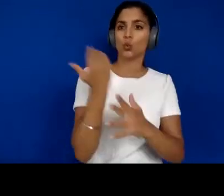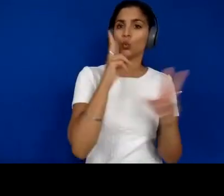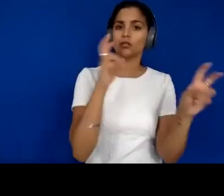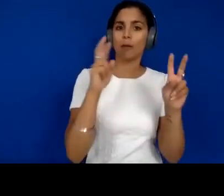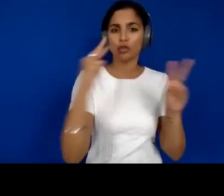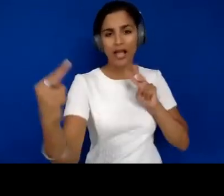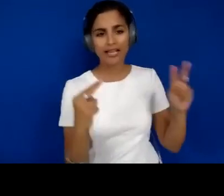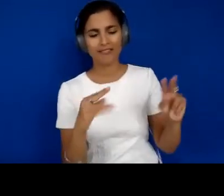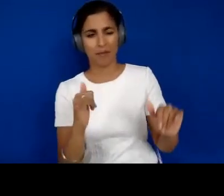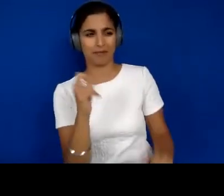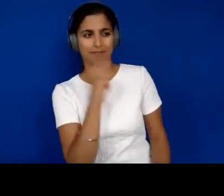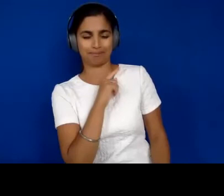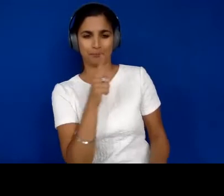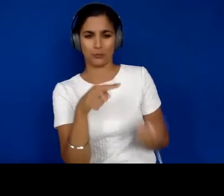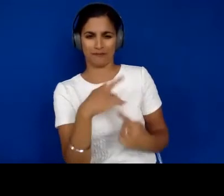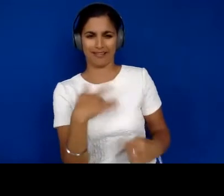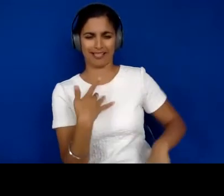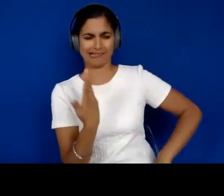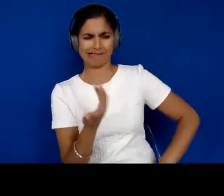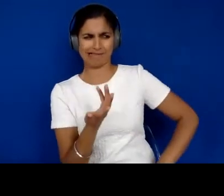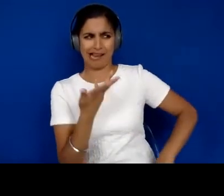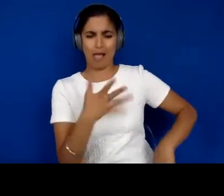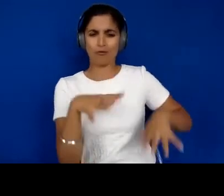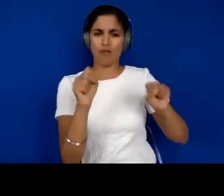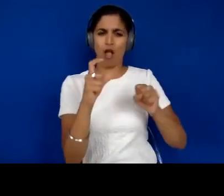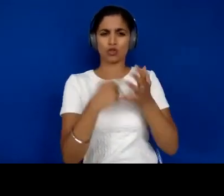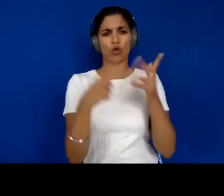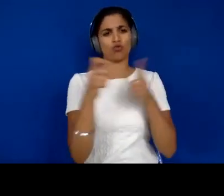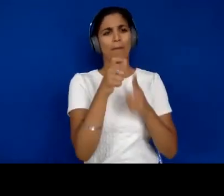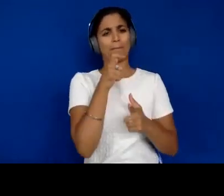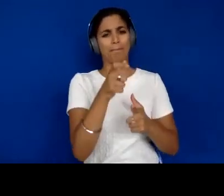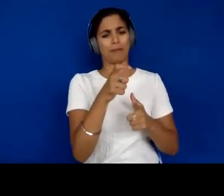ears has started to be disseminated and place at the forefront of scholarly and